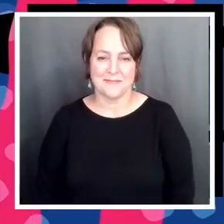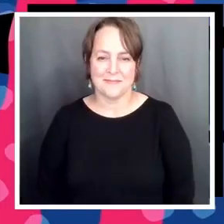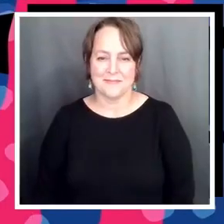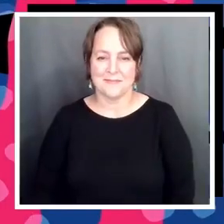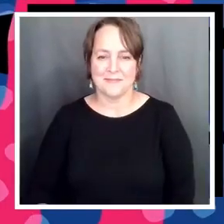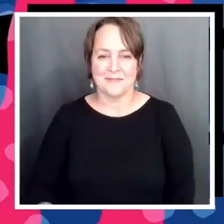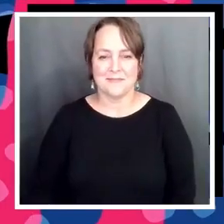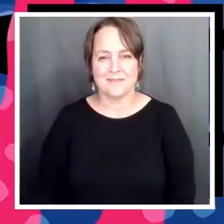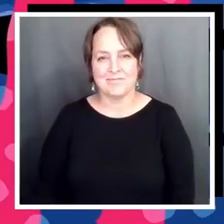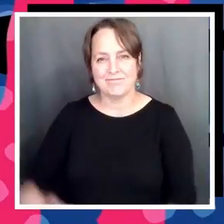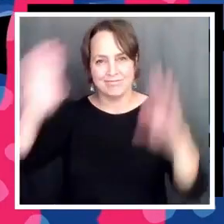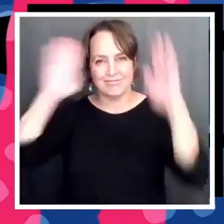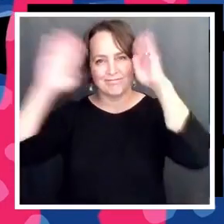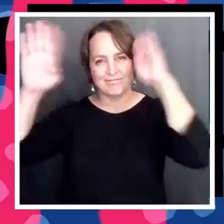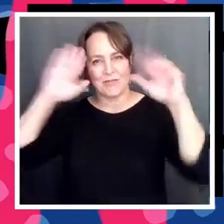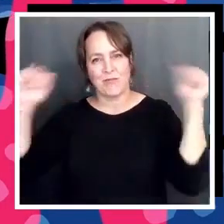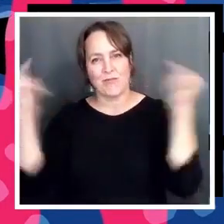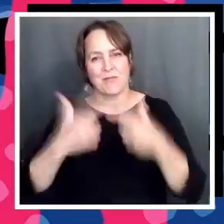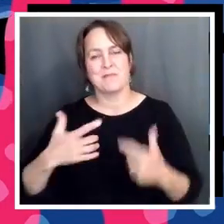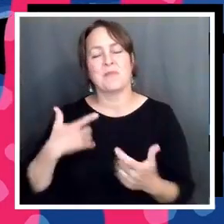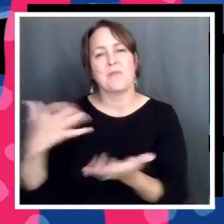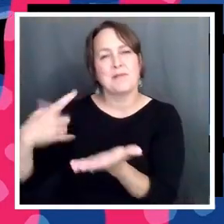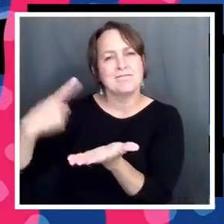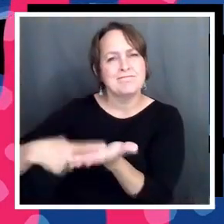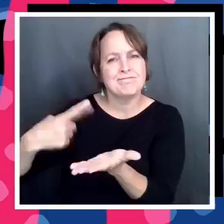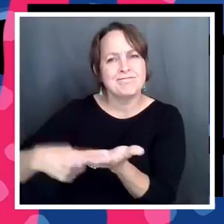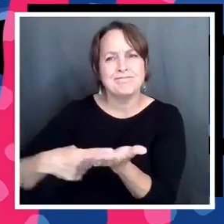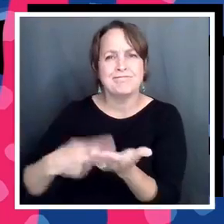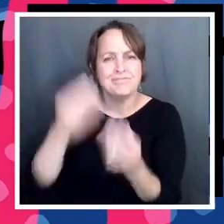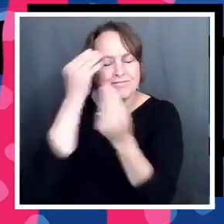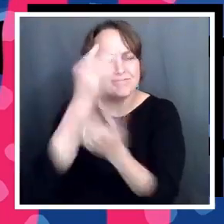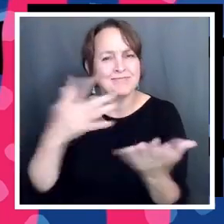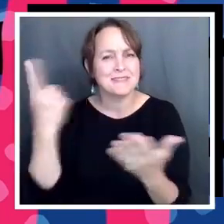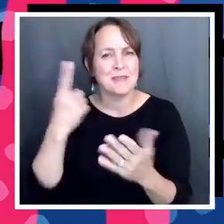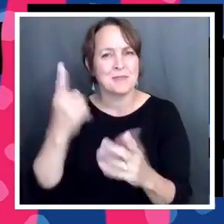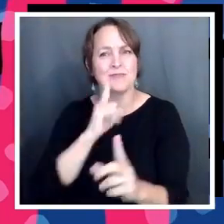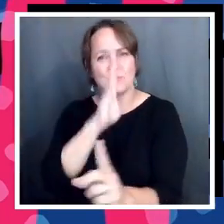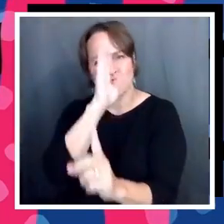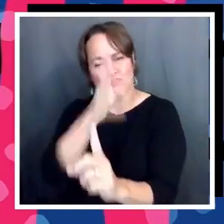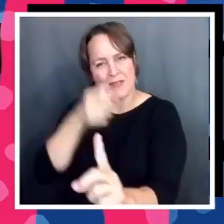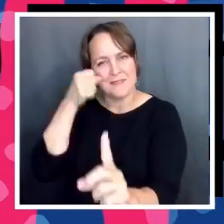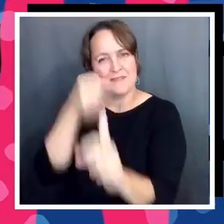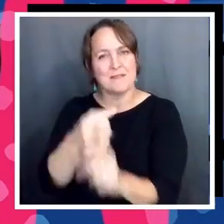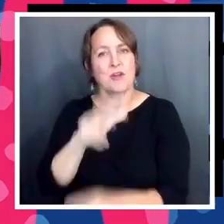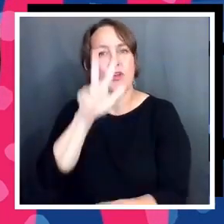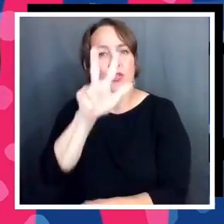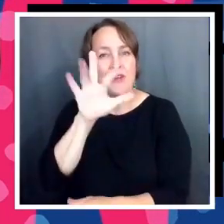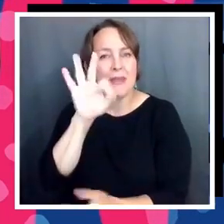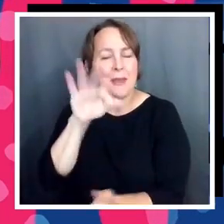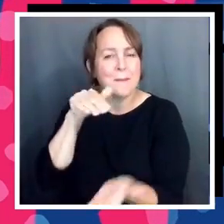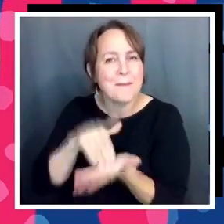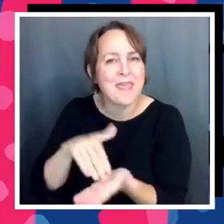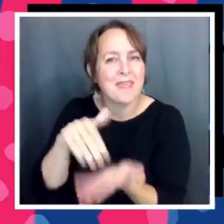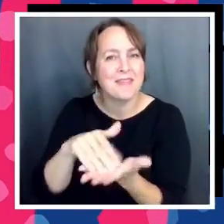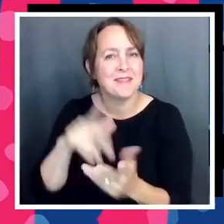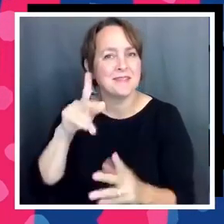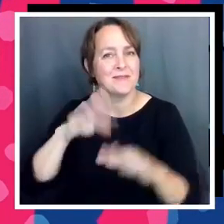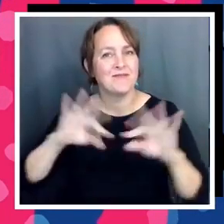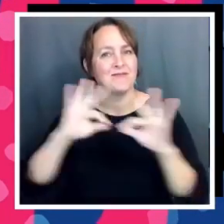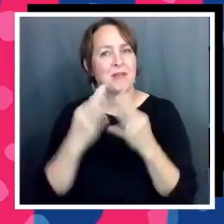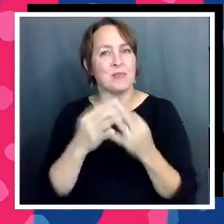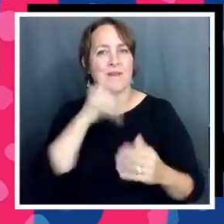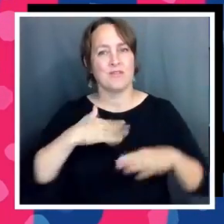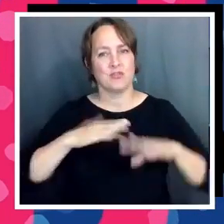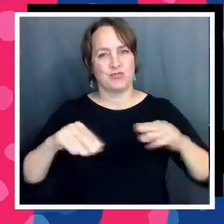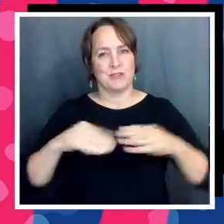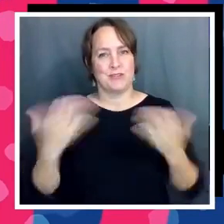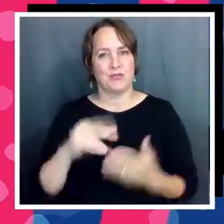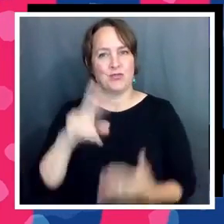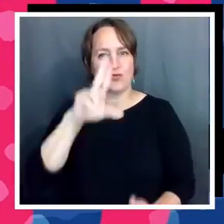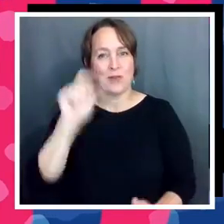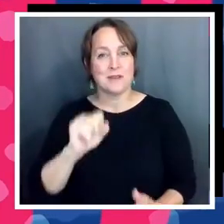SHE'S BEEN KNOWN TO SMASH THE